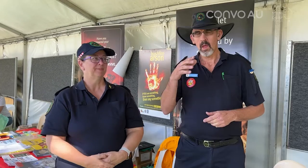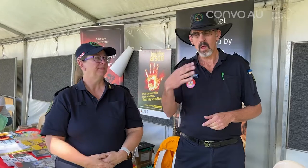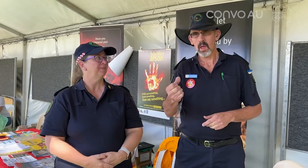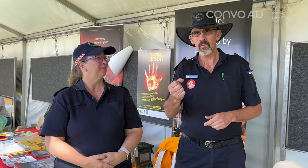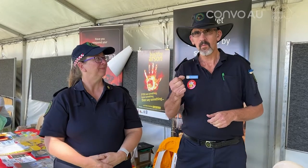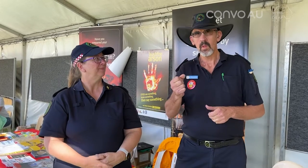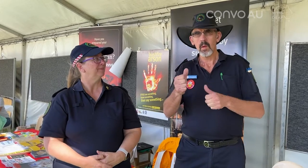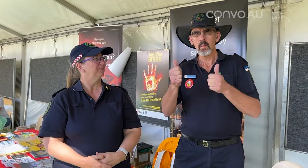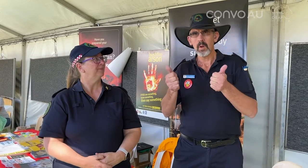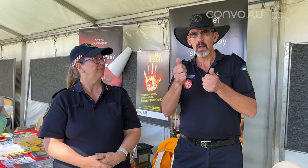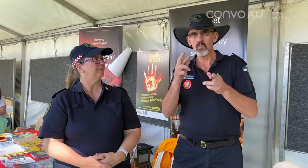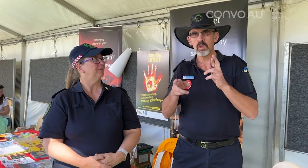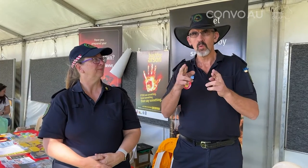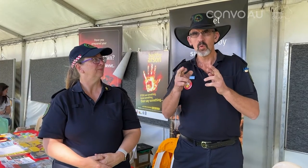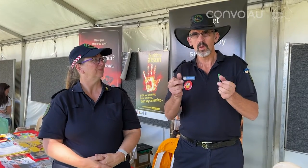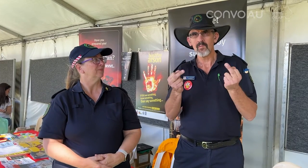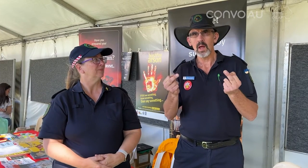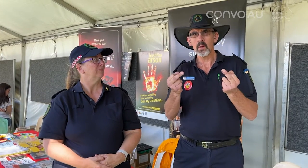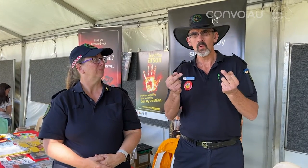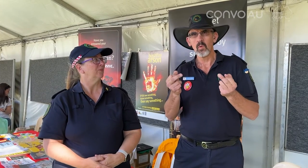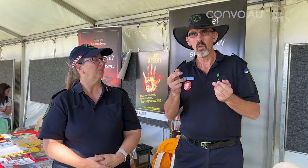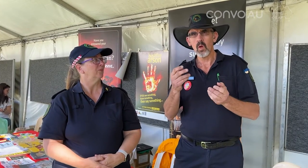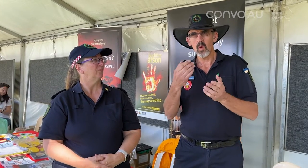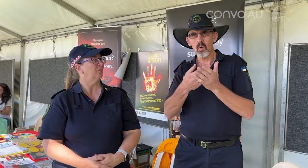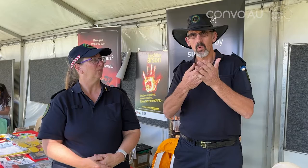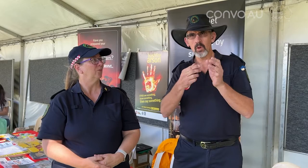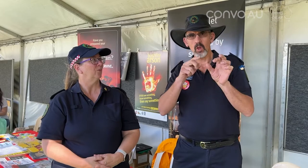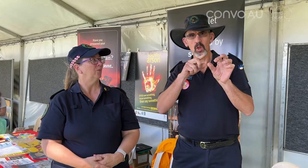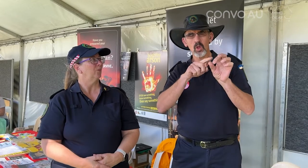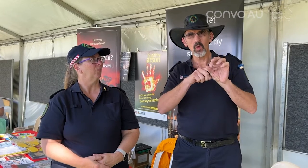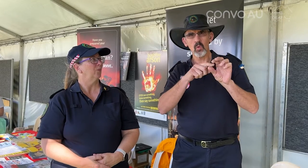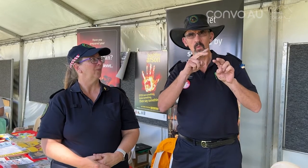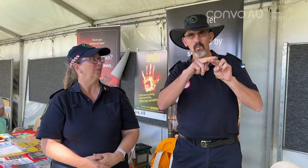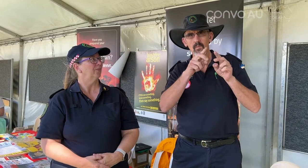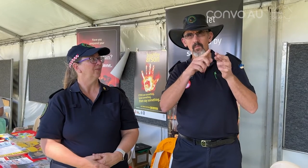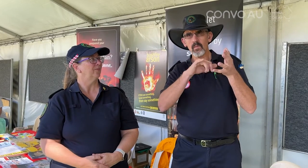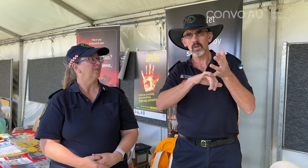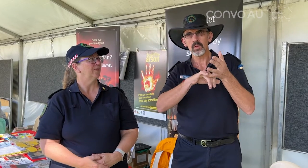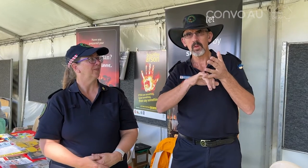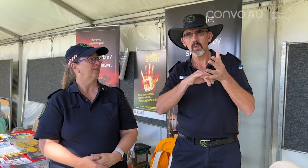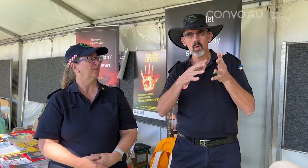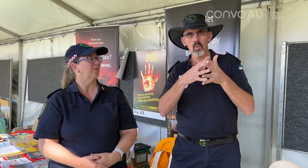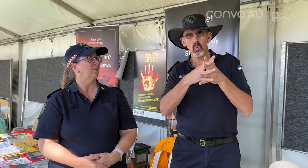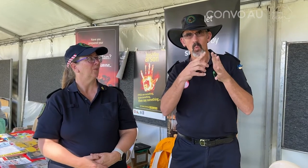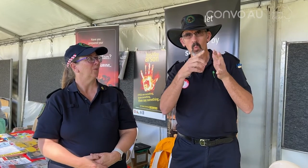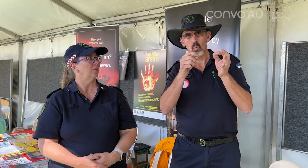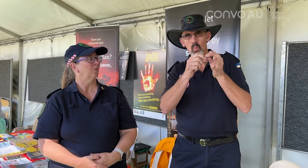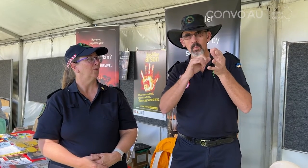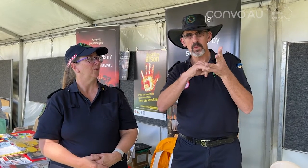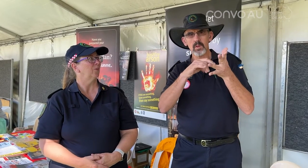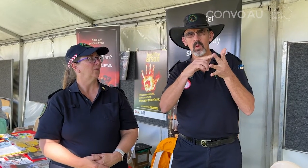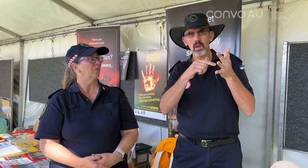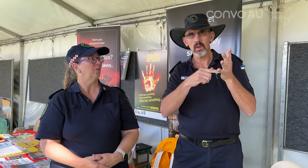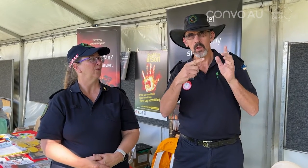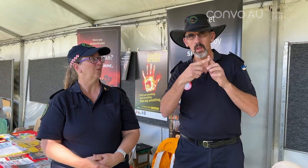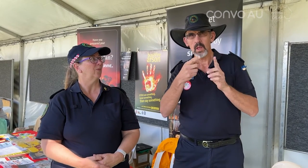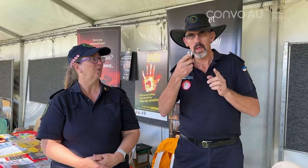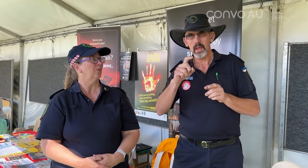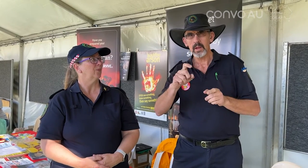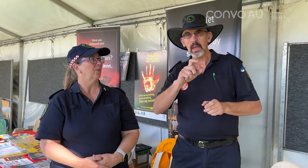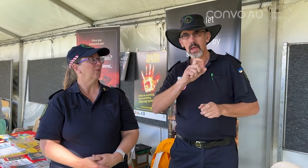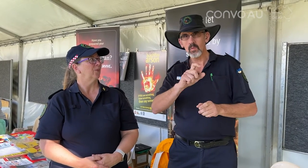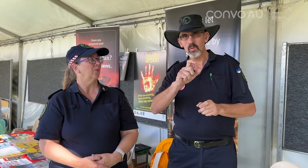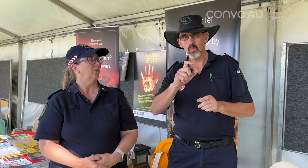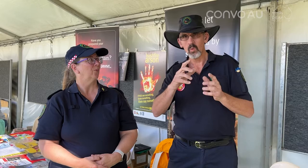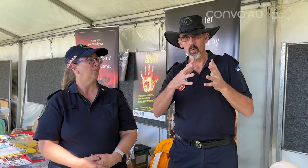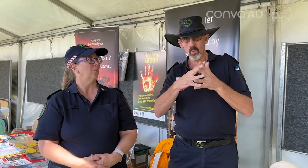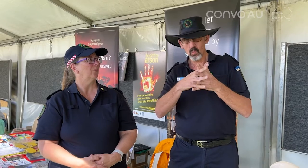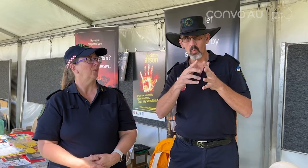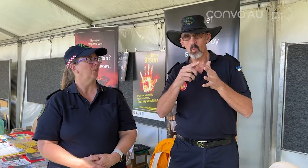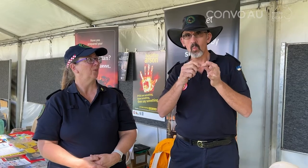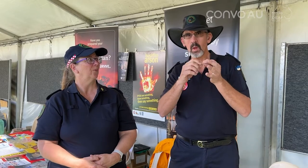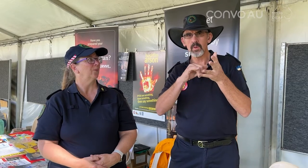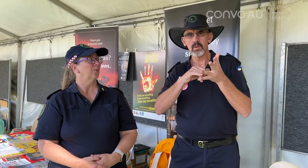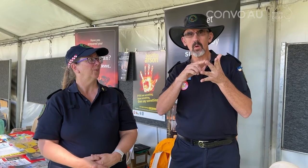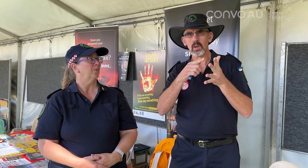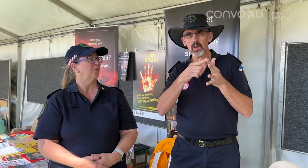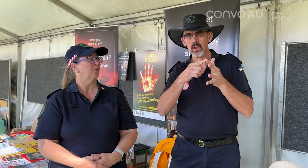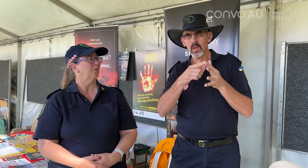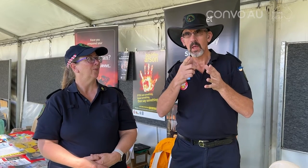We have plenty of resources available on the QFES website, local council websites,